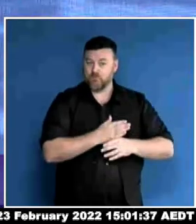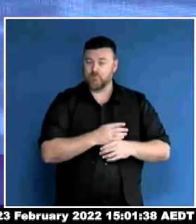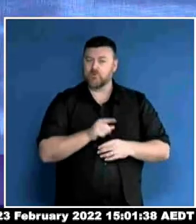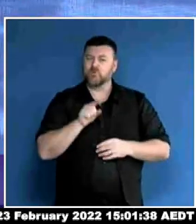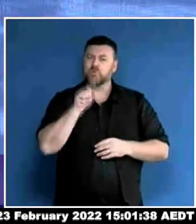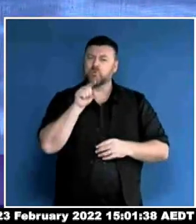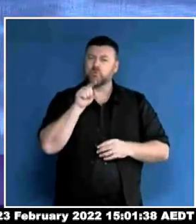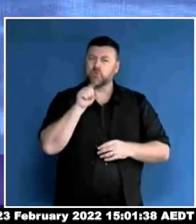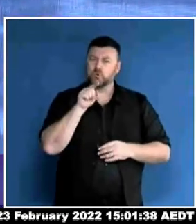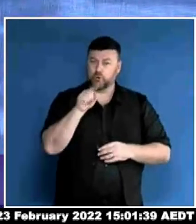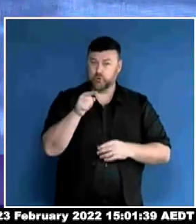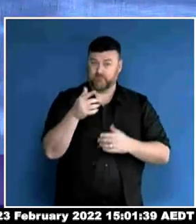It is part of Part 6.